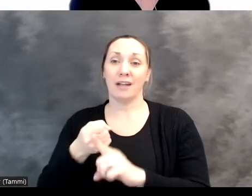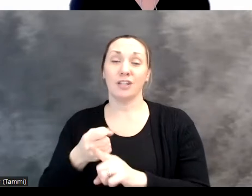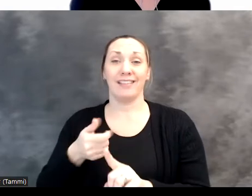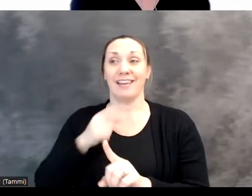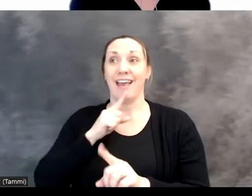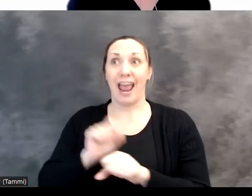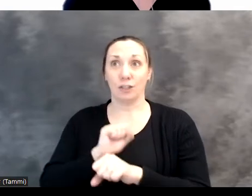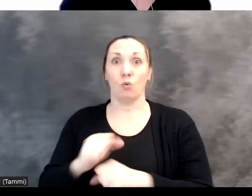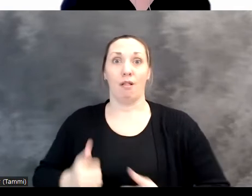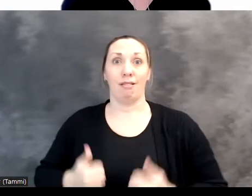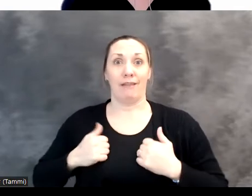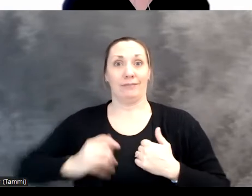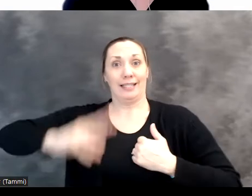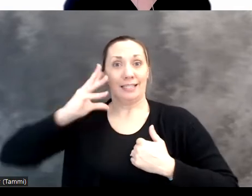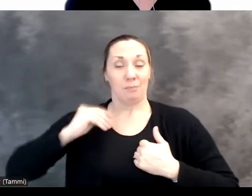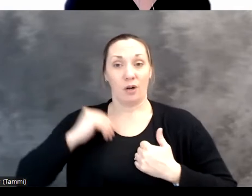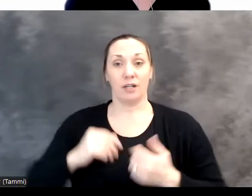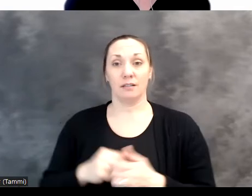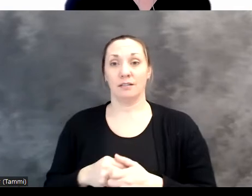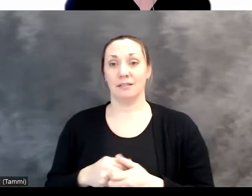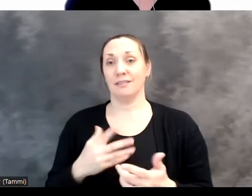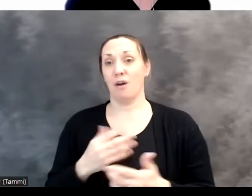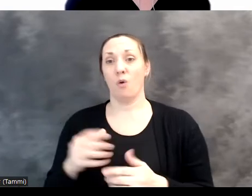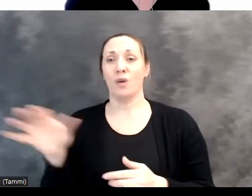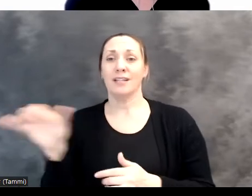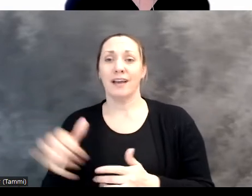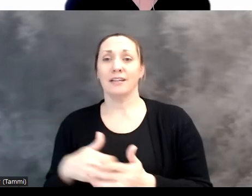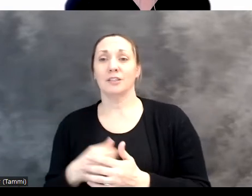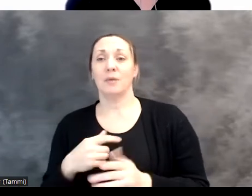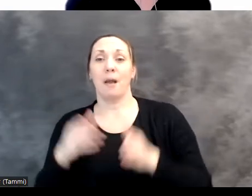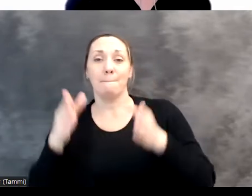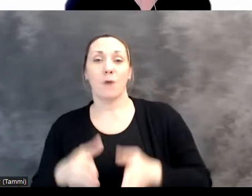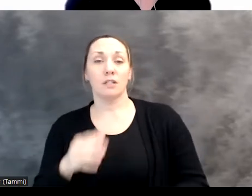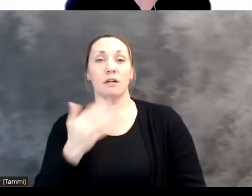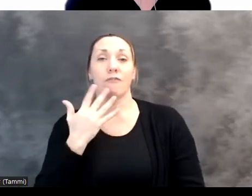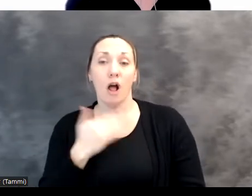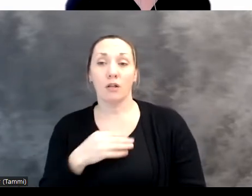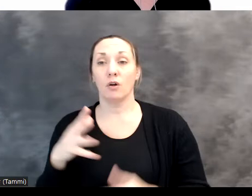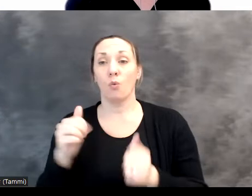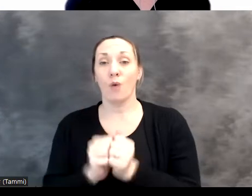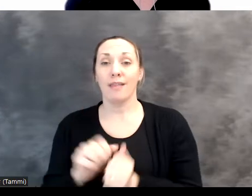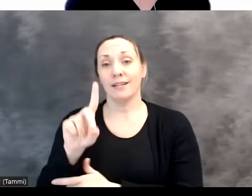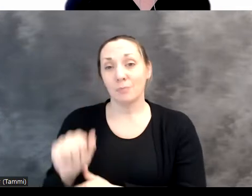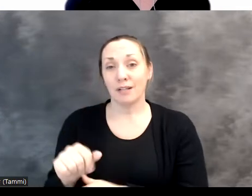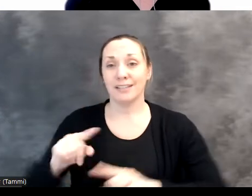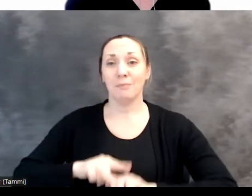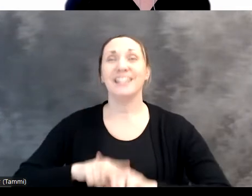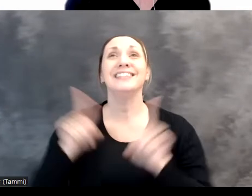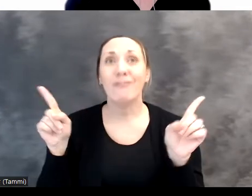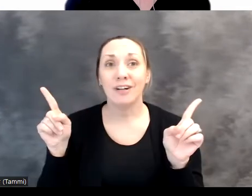the lived experience of disability, what it is like to be person of color with a disability is completely -- maybe